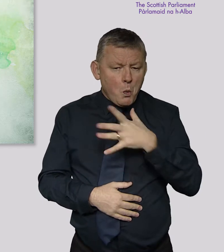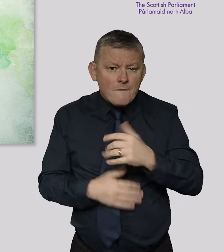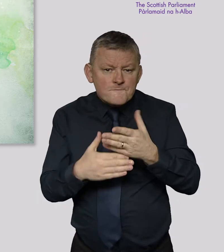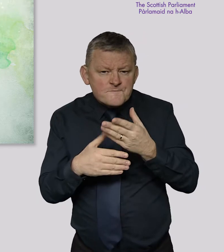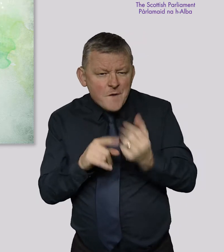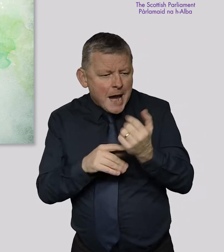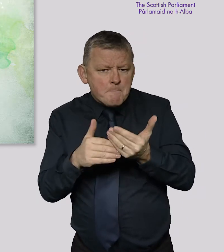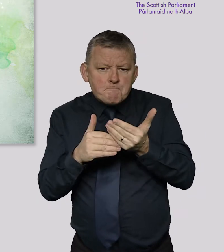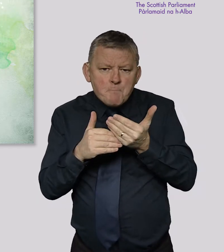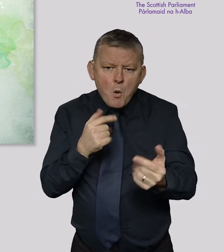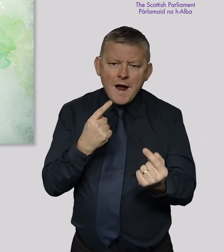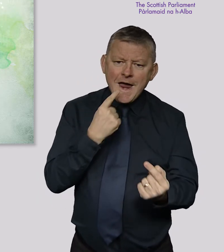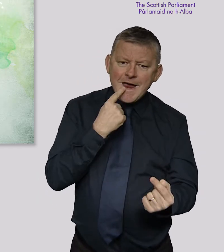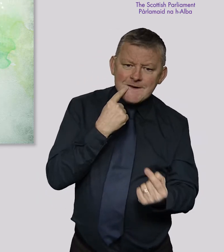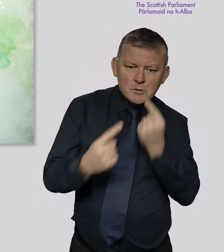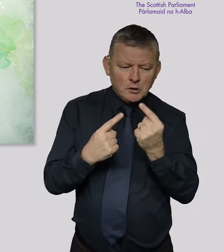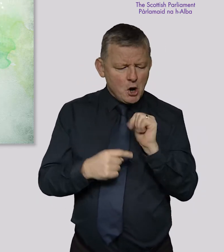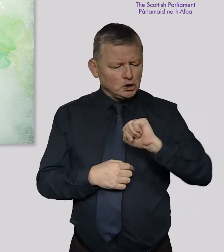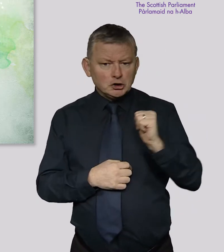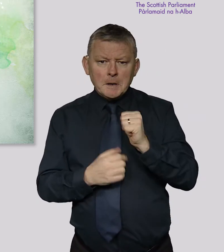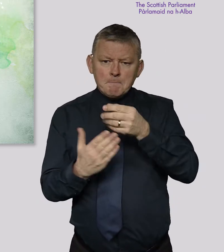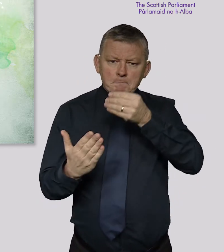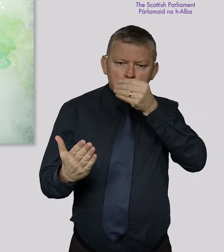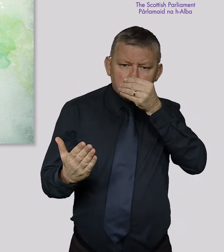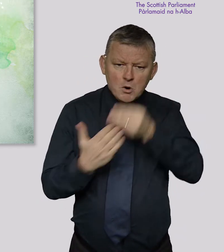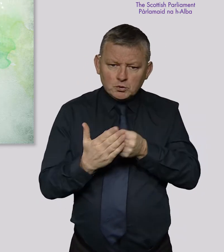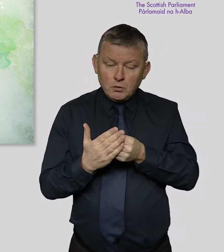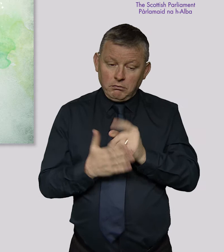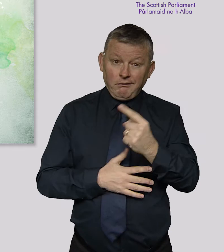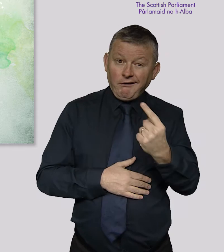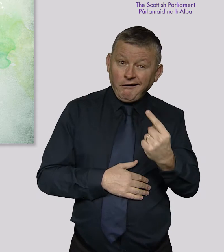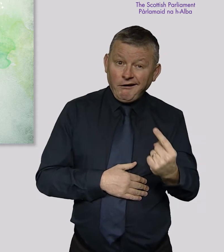Find out more at parliament.scot/scottish-budget